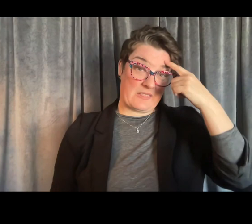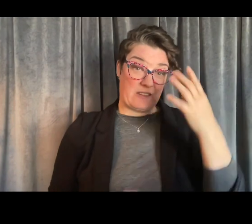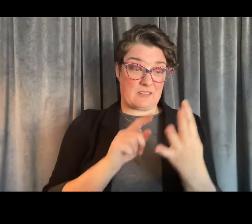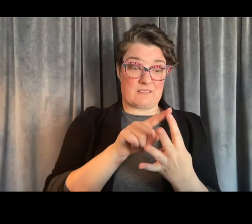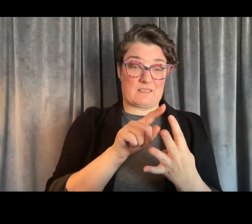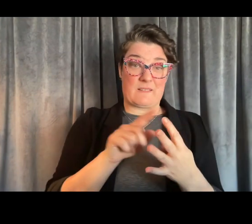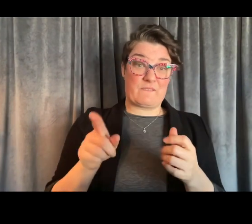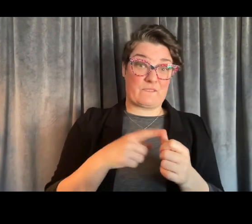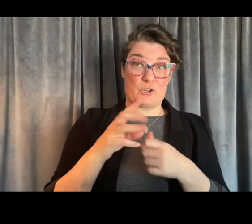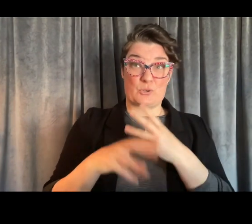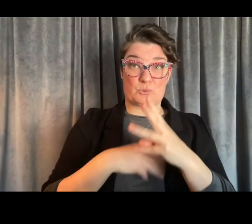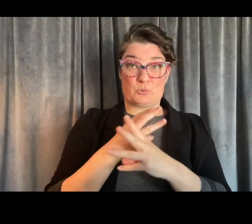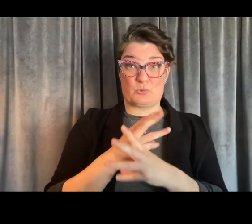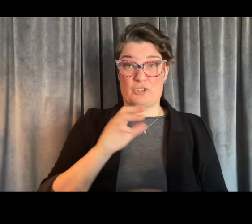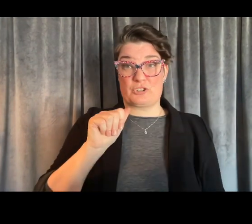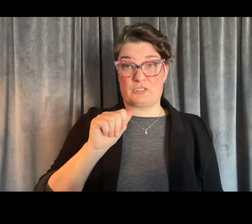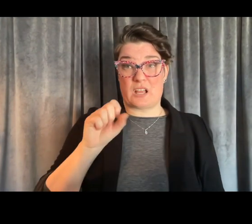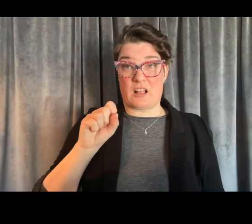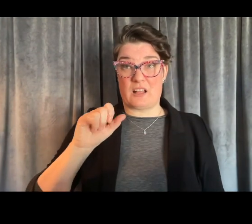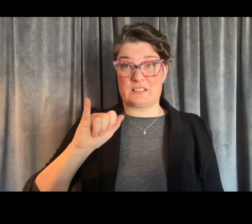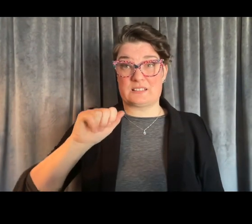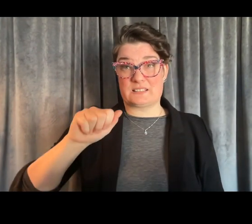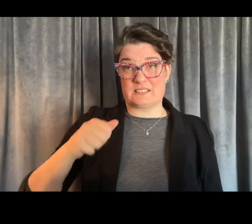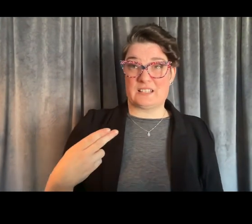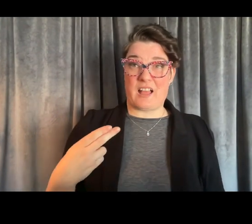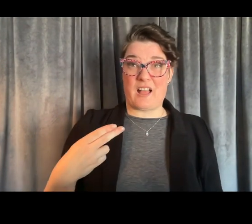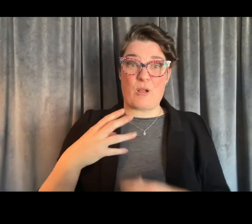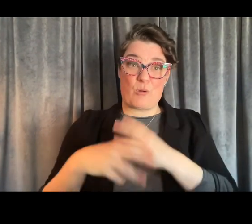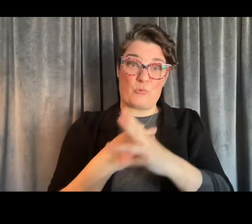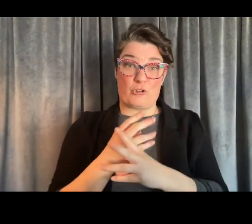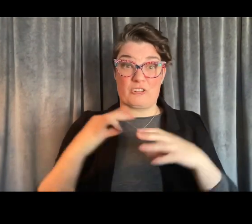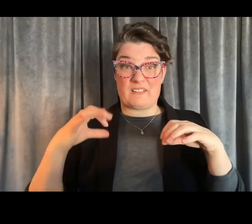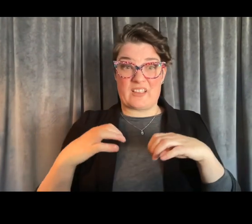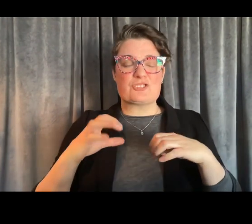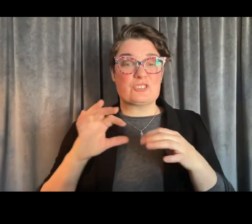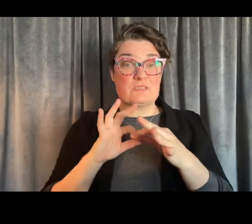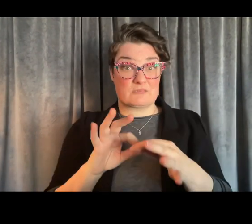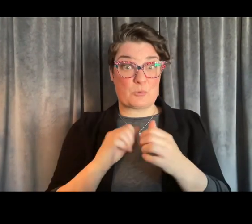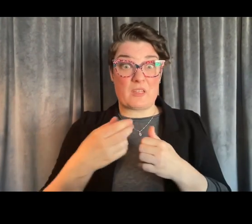Assiyah, the world of action being the fruit with husks is like, you have to